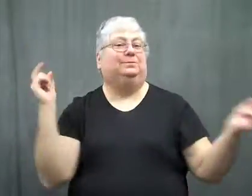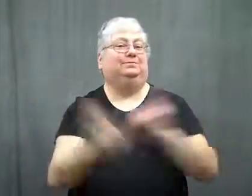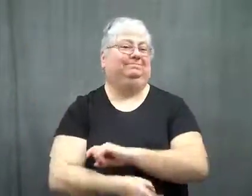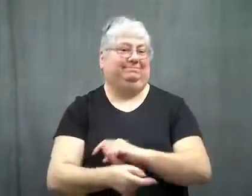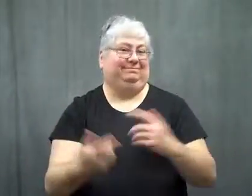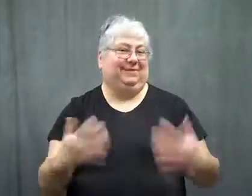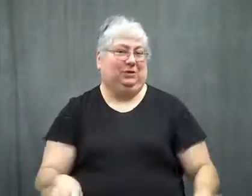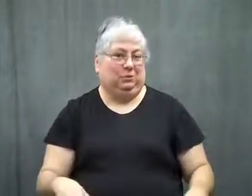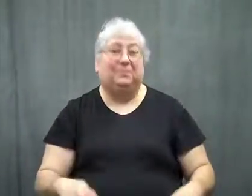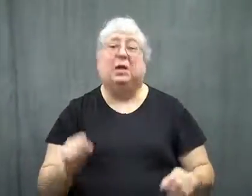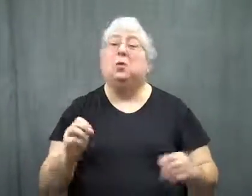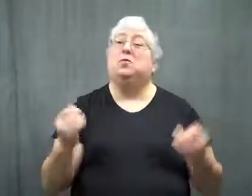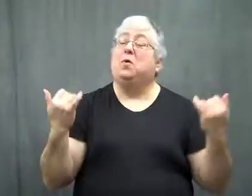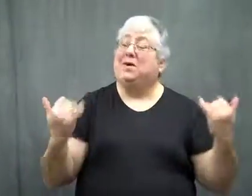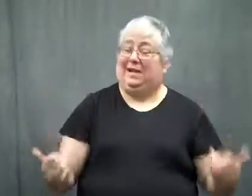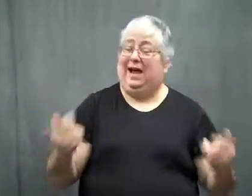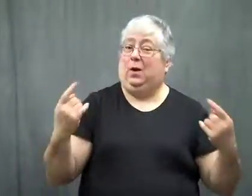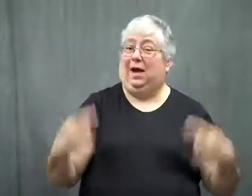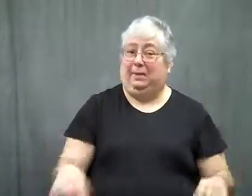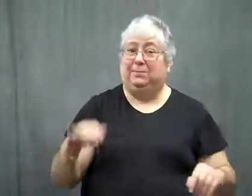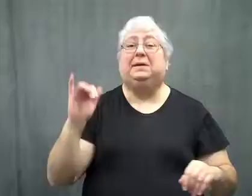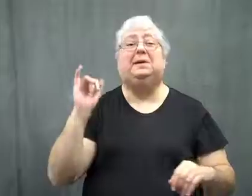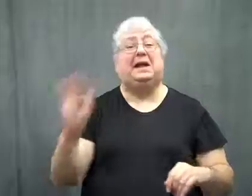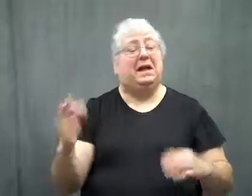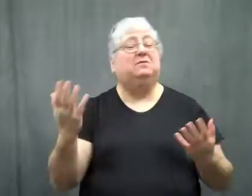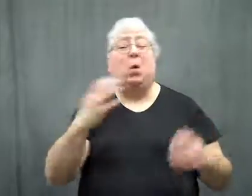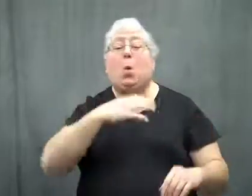Times have changed.